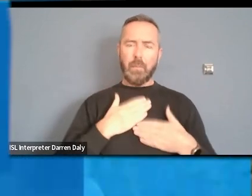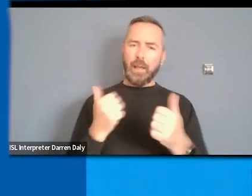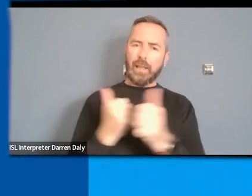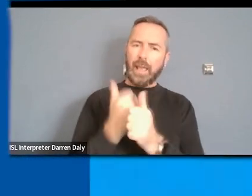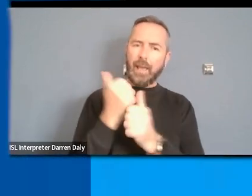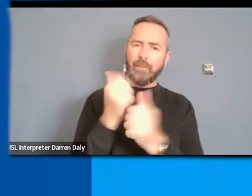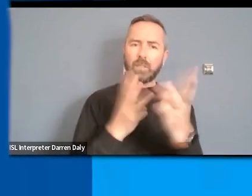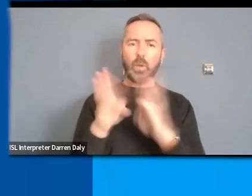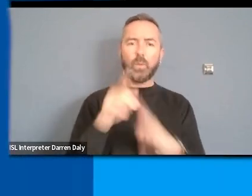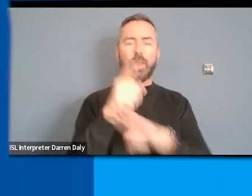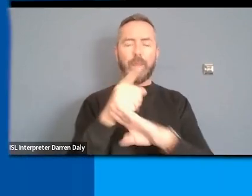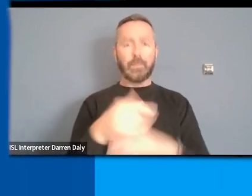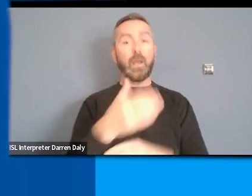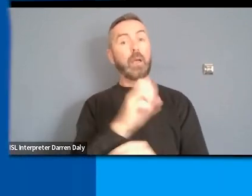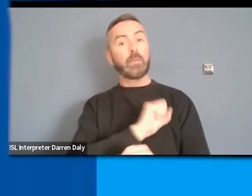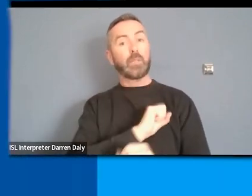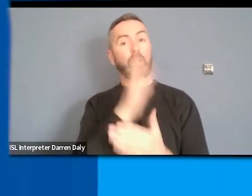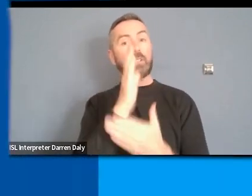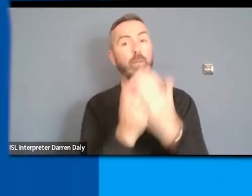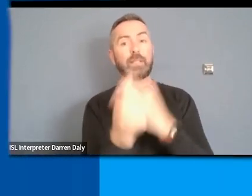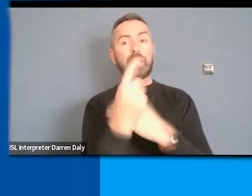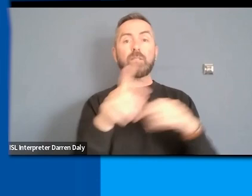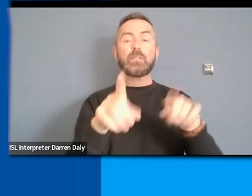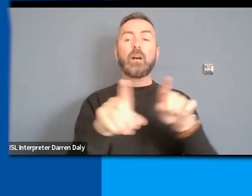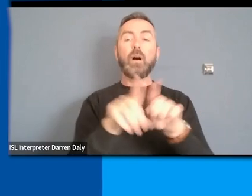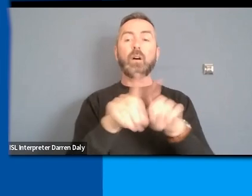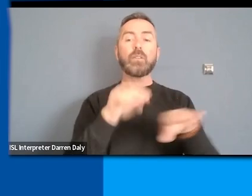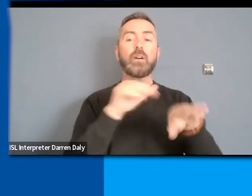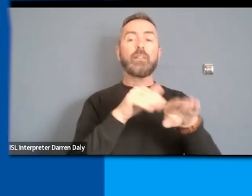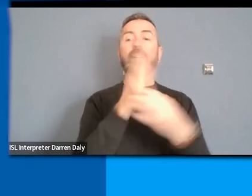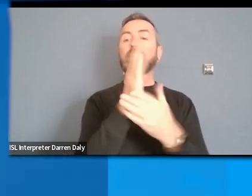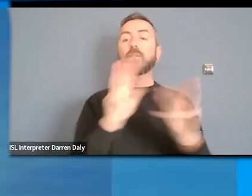I'm sure some of these issues may also affect some people here.